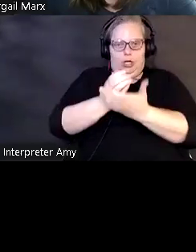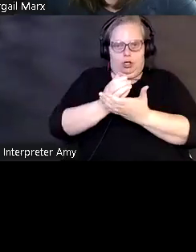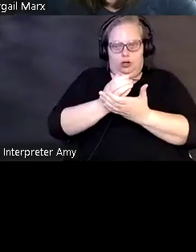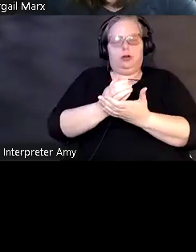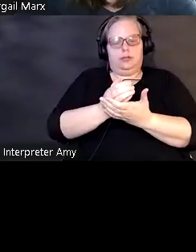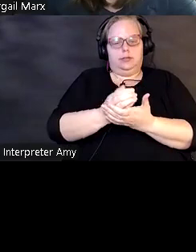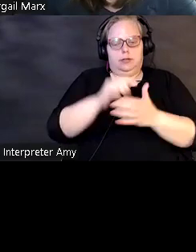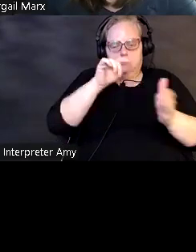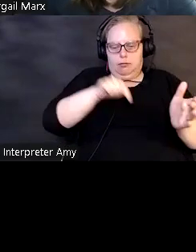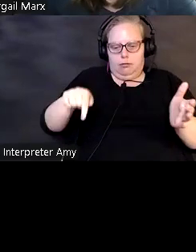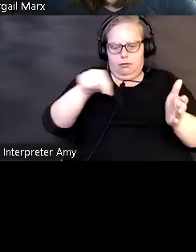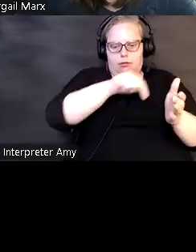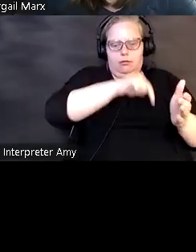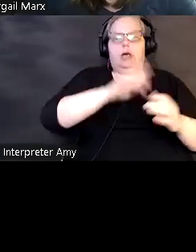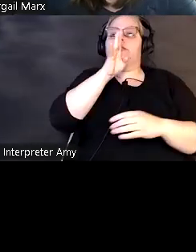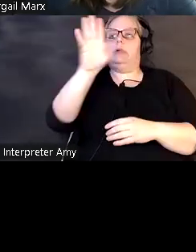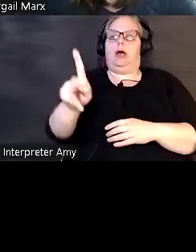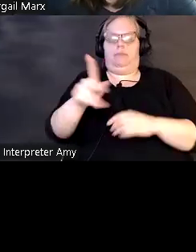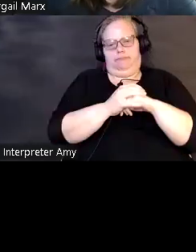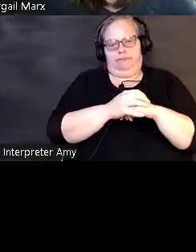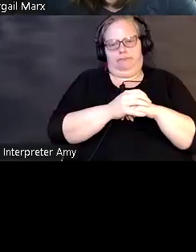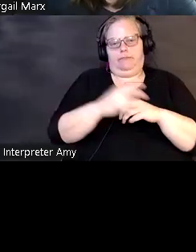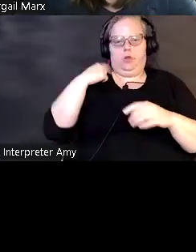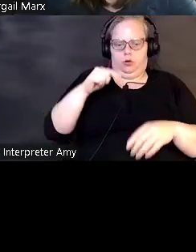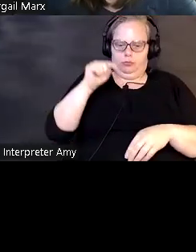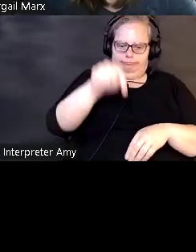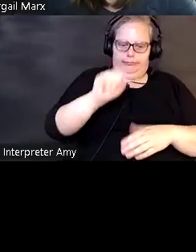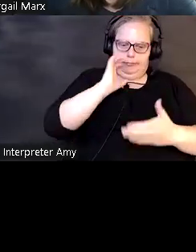So basically you're just pointing to a picture and it's talking out loud for you.